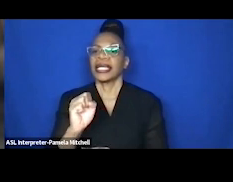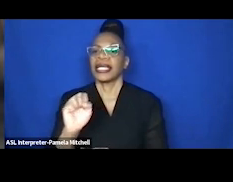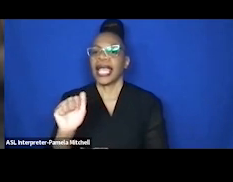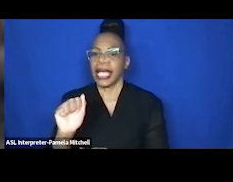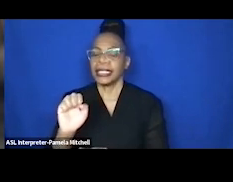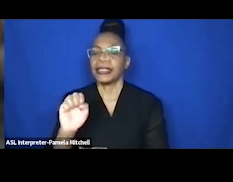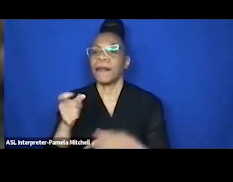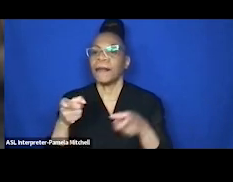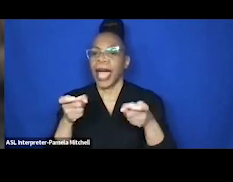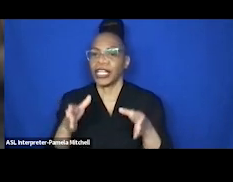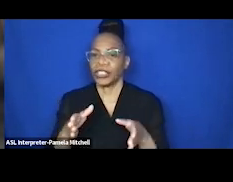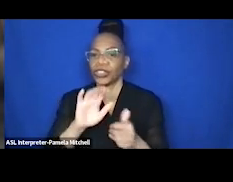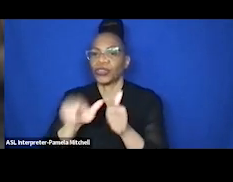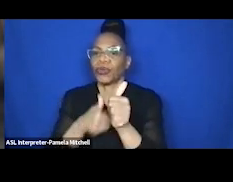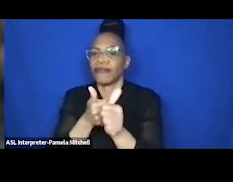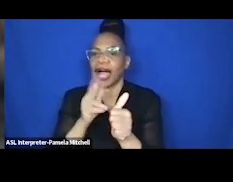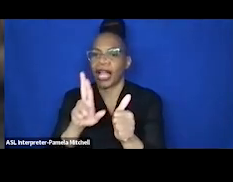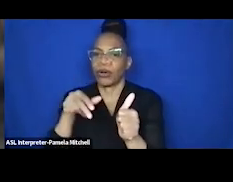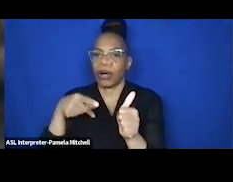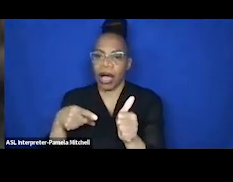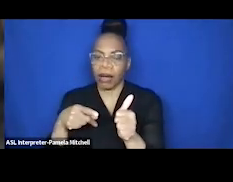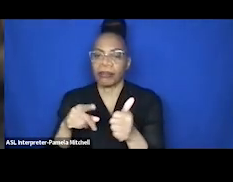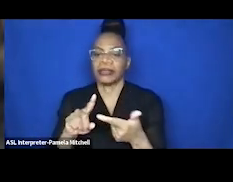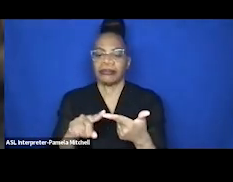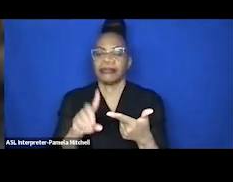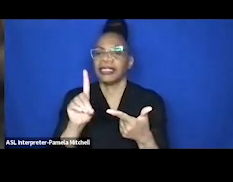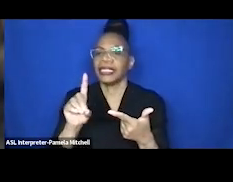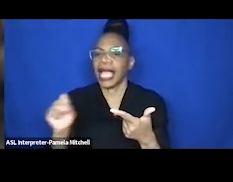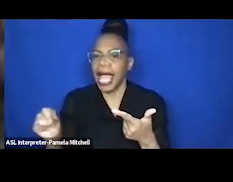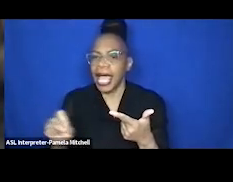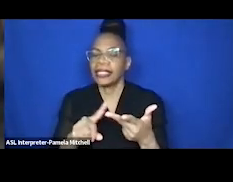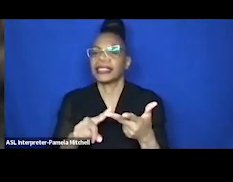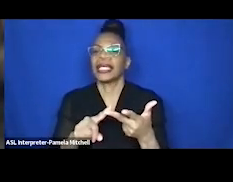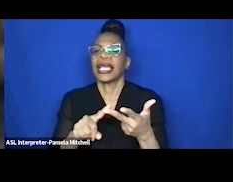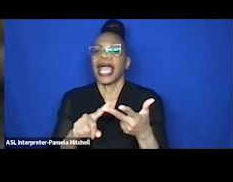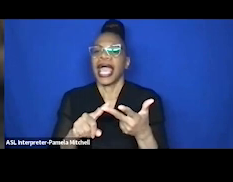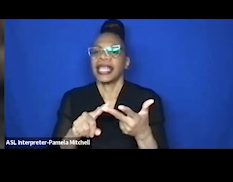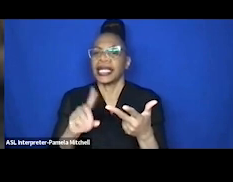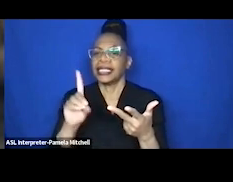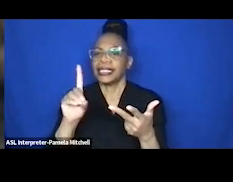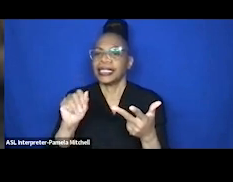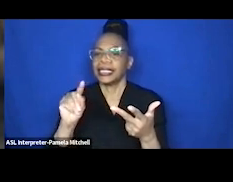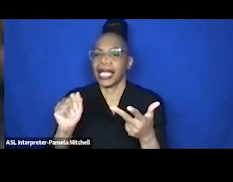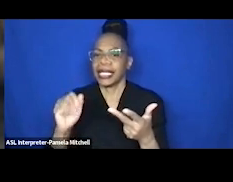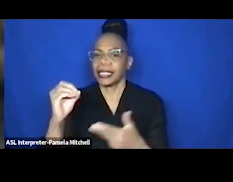to the field office, DDS, entering data in OAT, and, of course, following up on any appeal